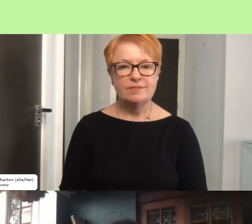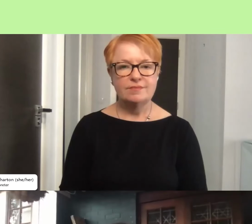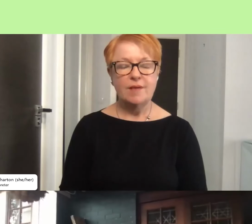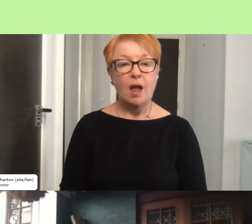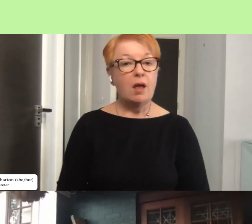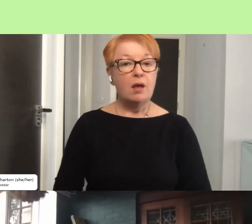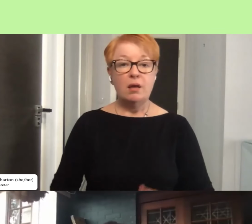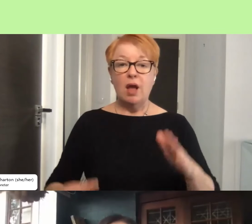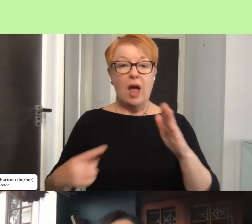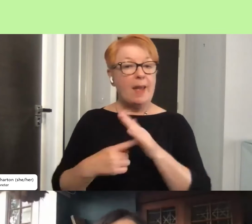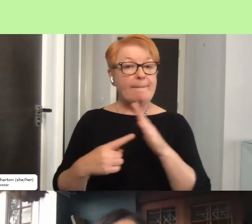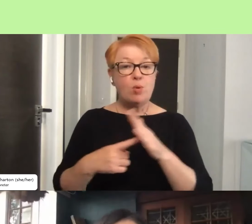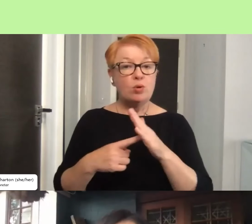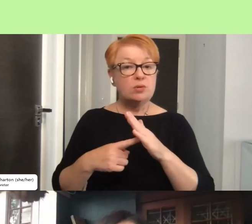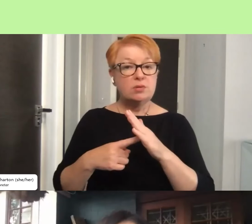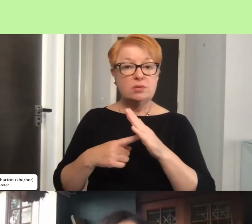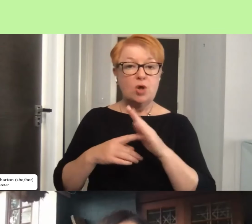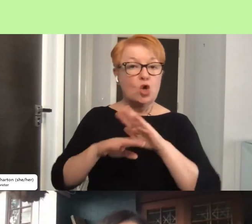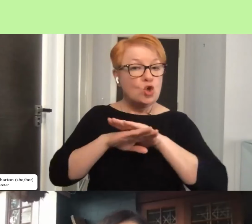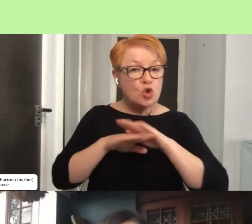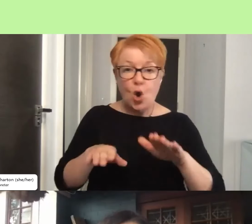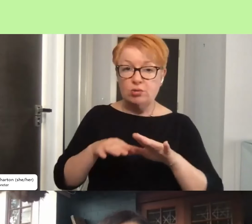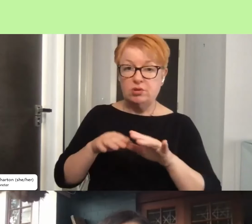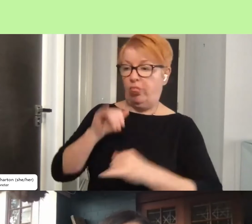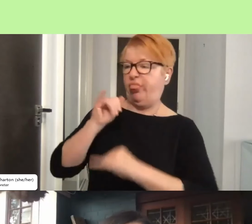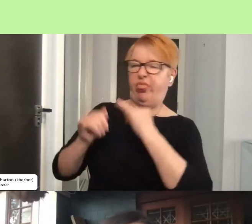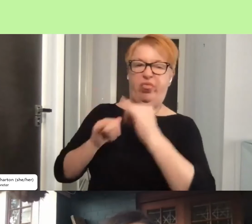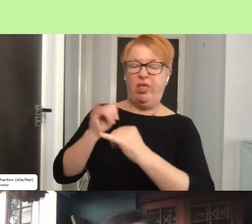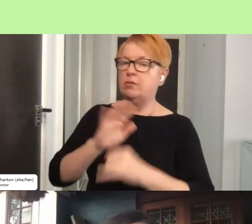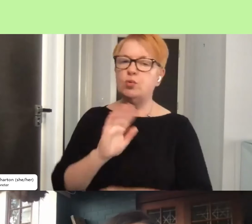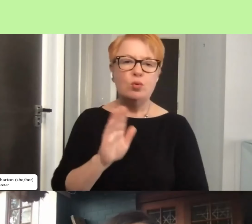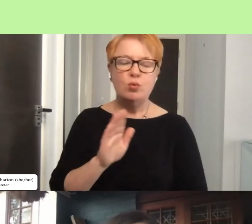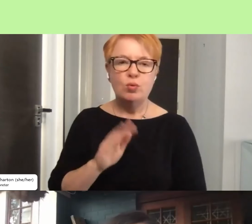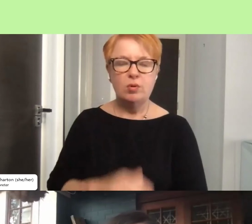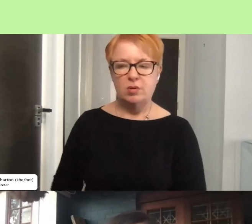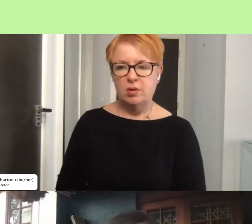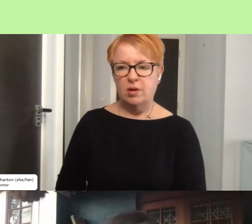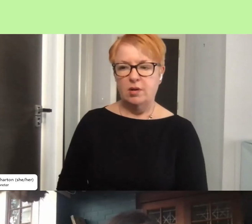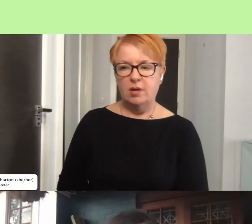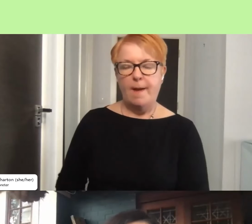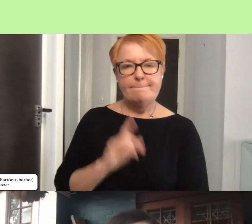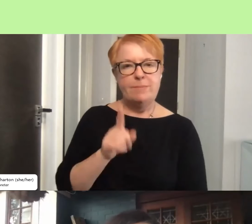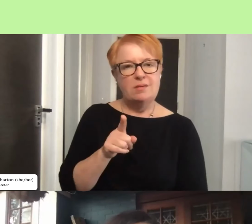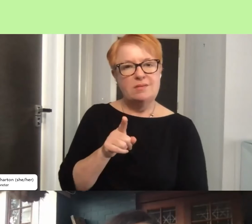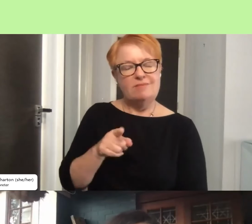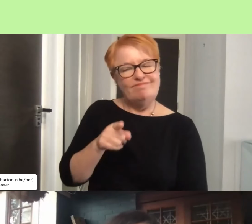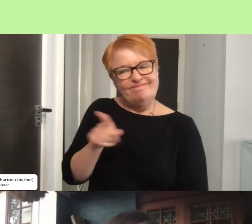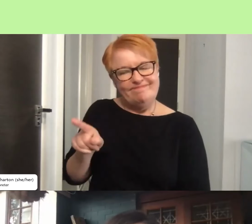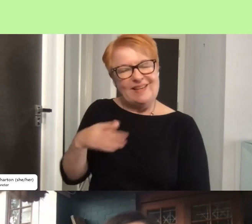but institutions actually need to come to awareness that they have so much power.